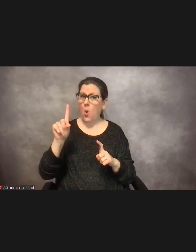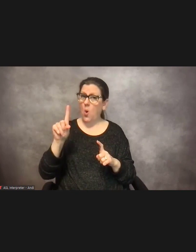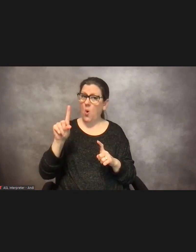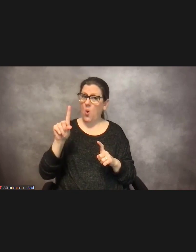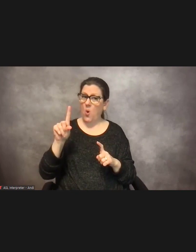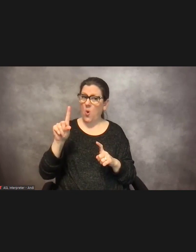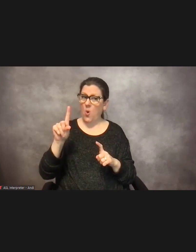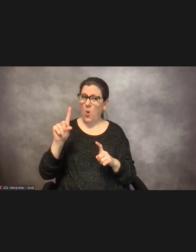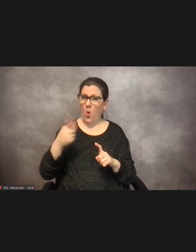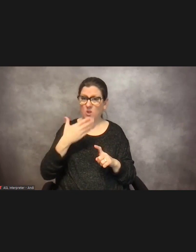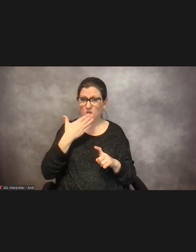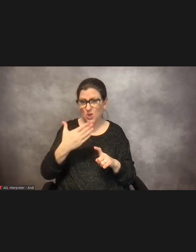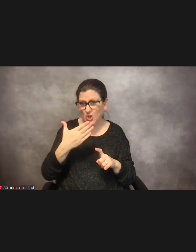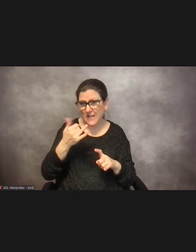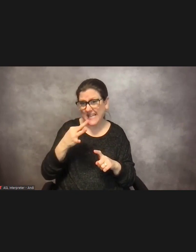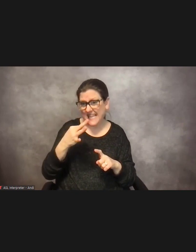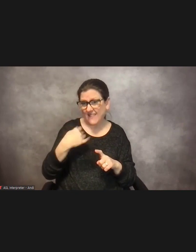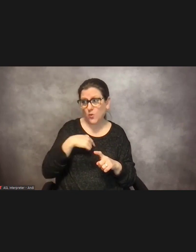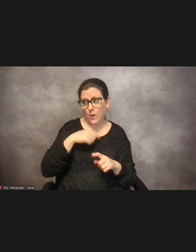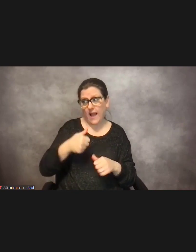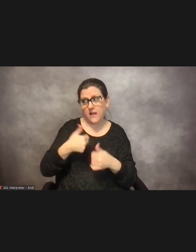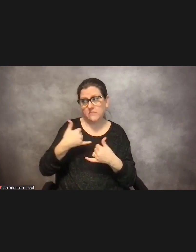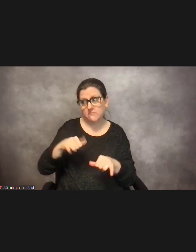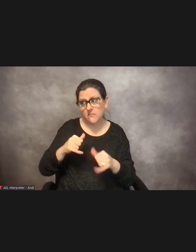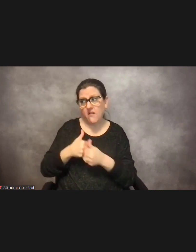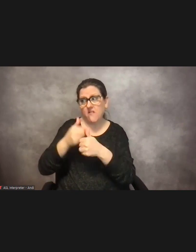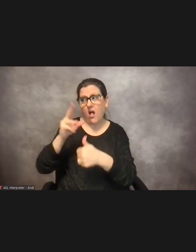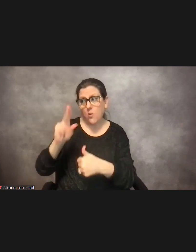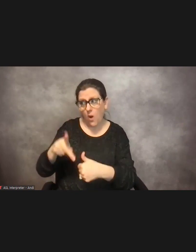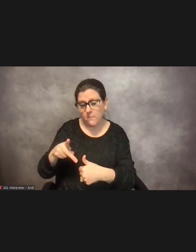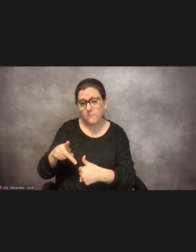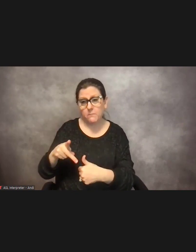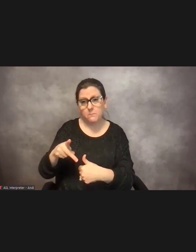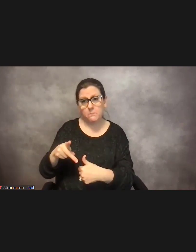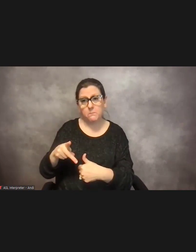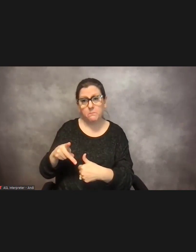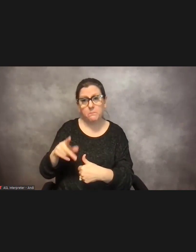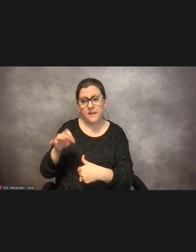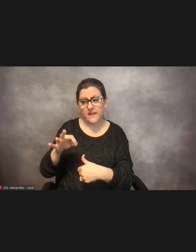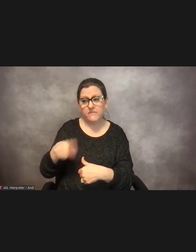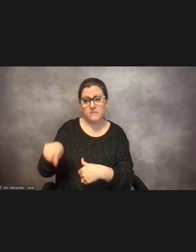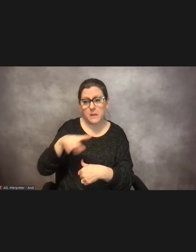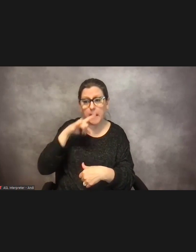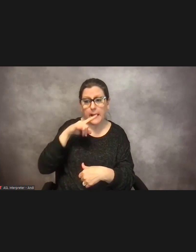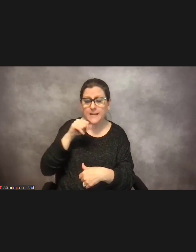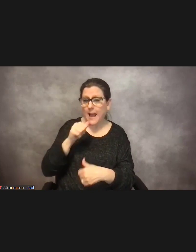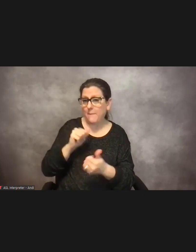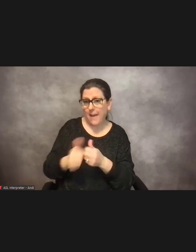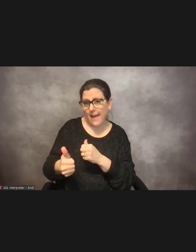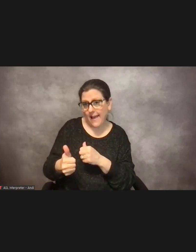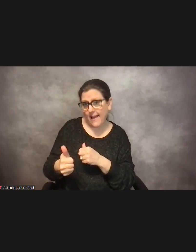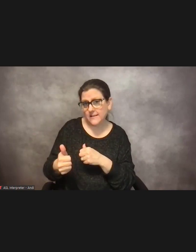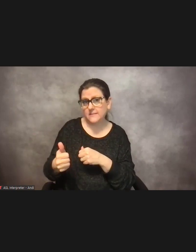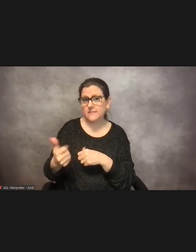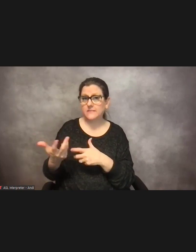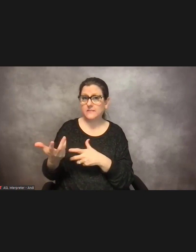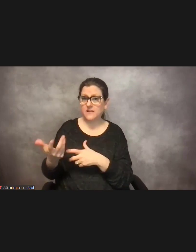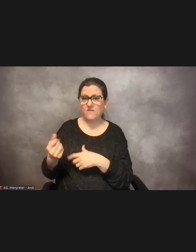as our ability to systematically follow-up on children who don't pass the screening on one or both ears.